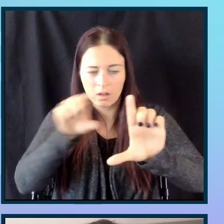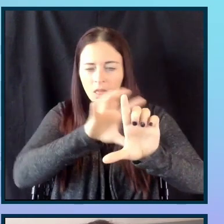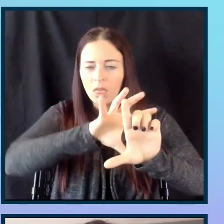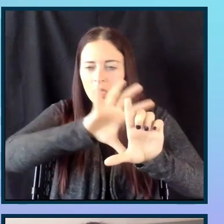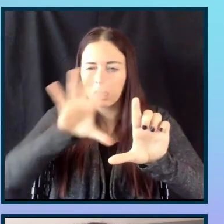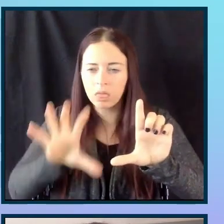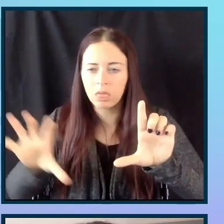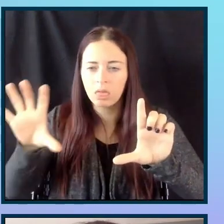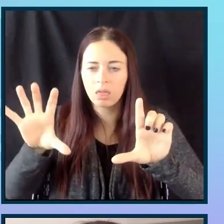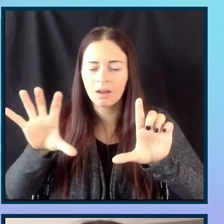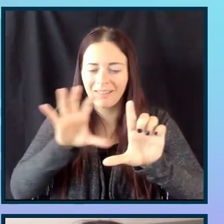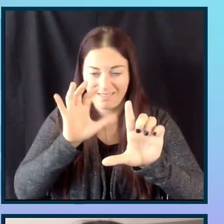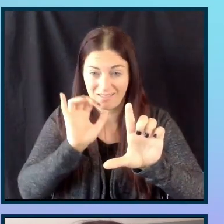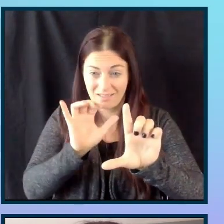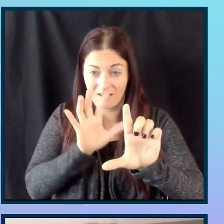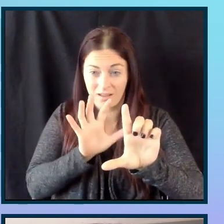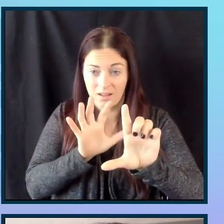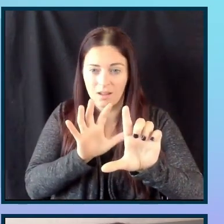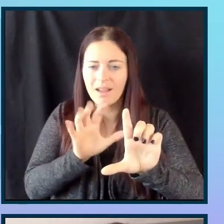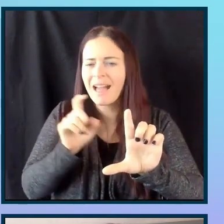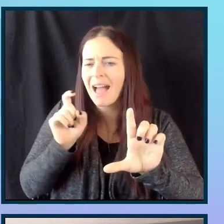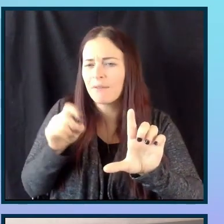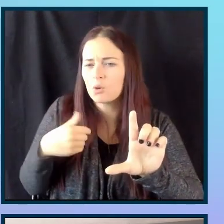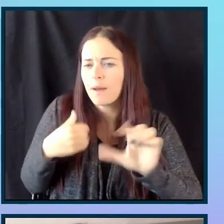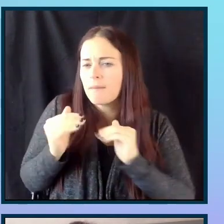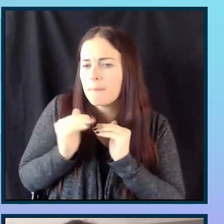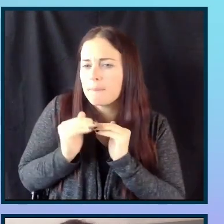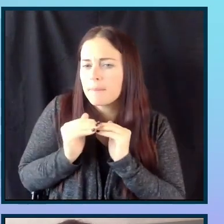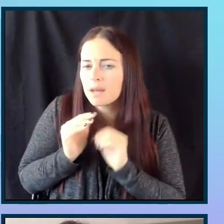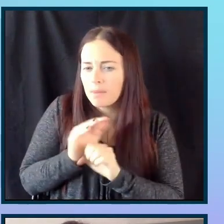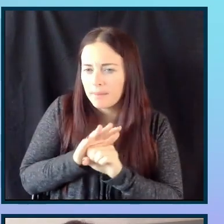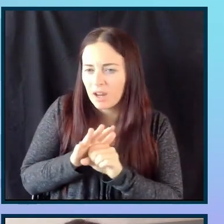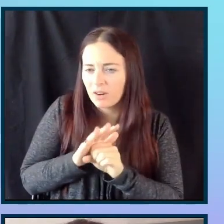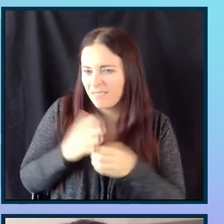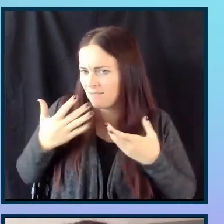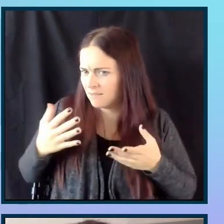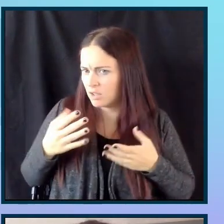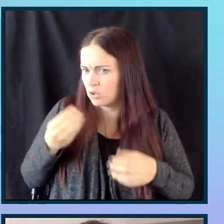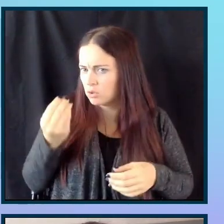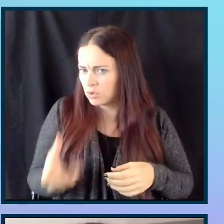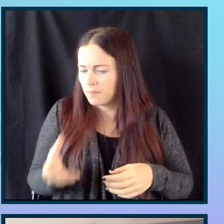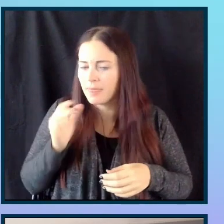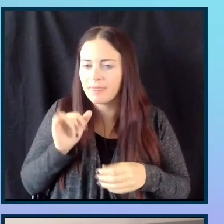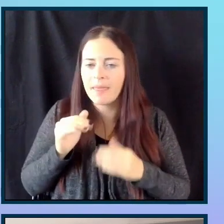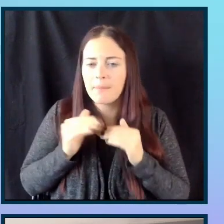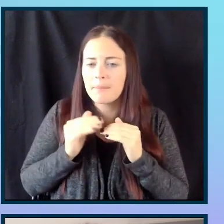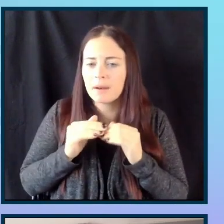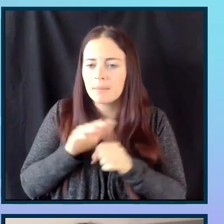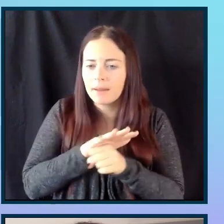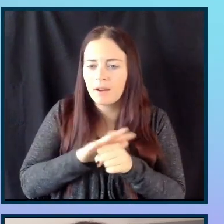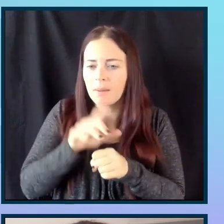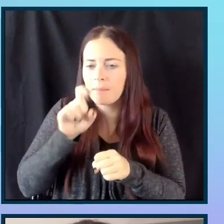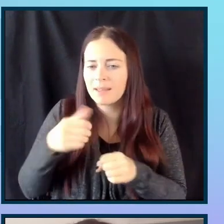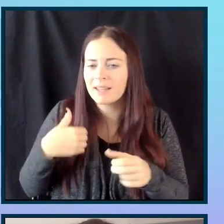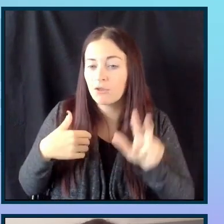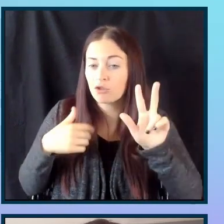there needs to be some minimum area. And that was defined in the previous section. What that area is that needs to have a 3:1 contrast ratio.